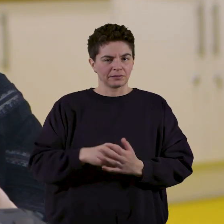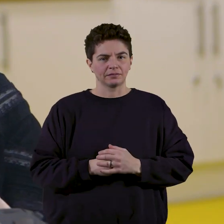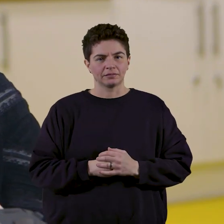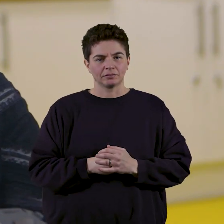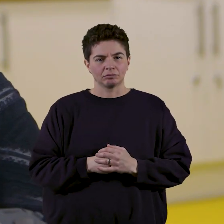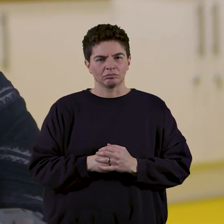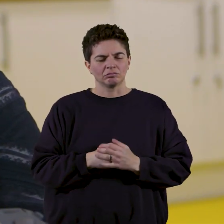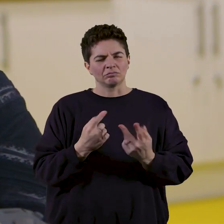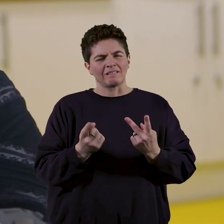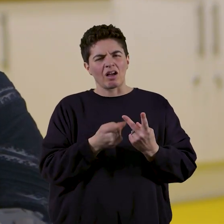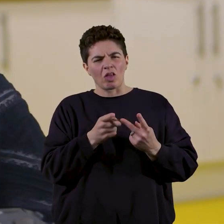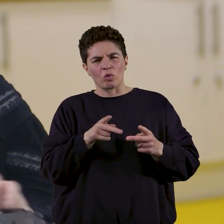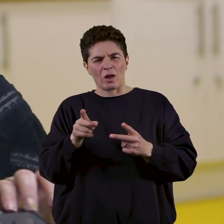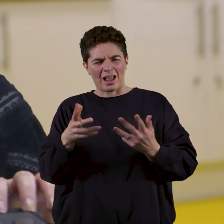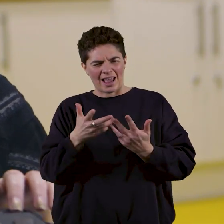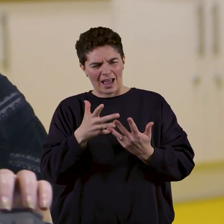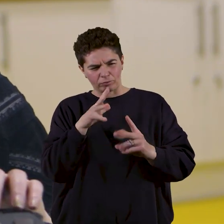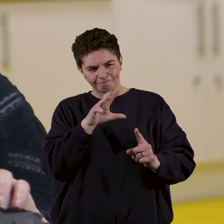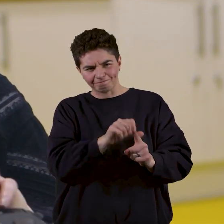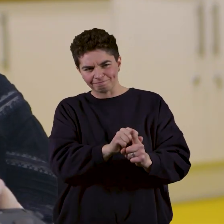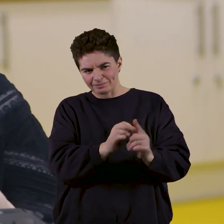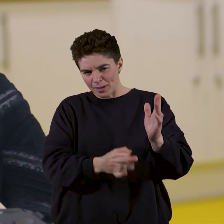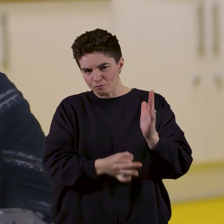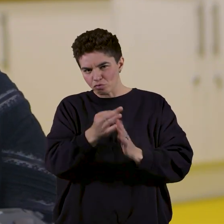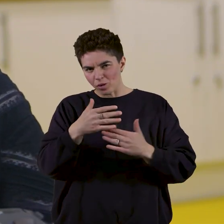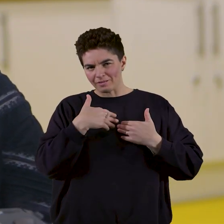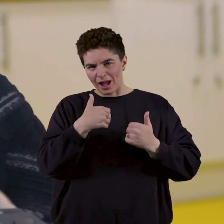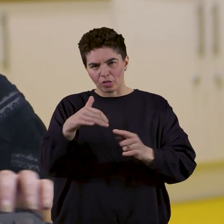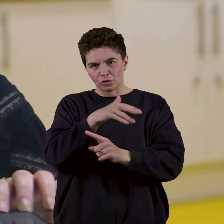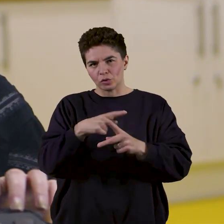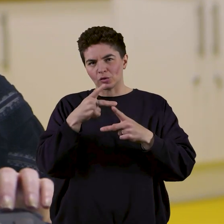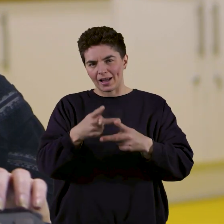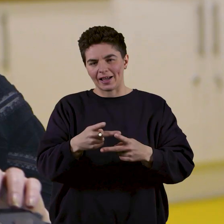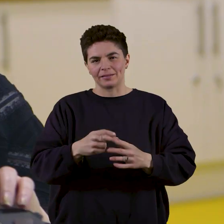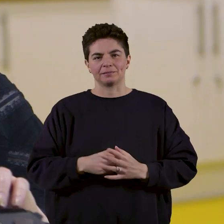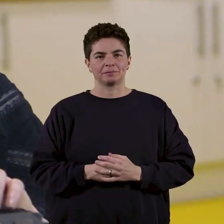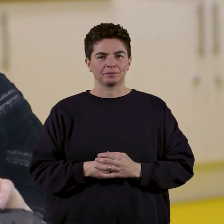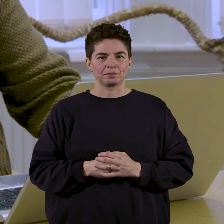There are other ways of finding out if we can improve health and social care.